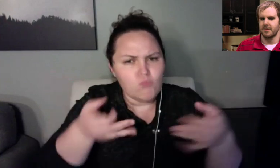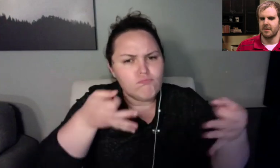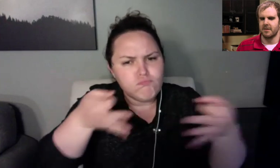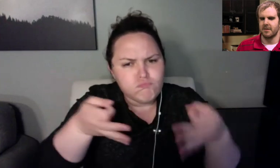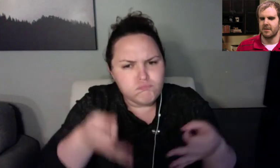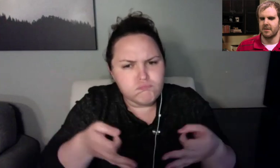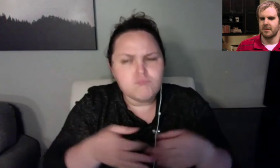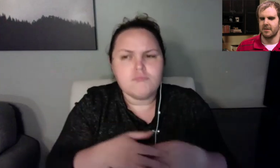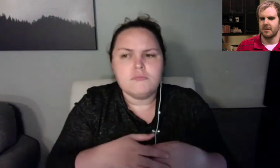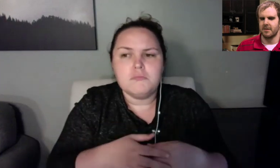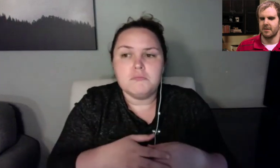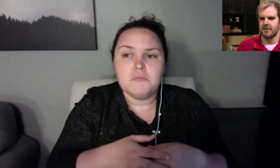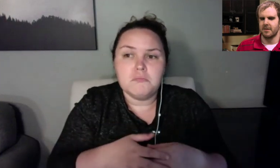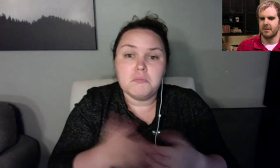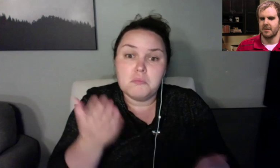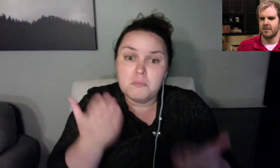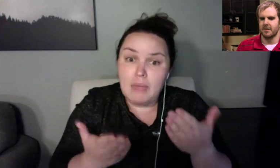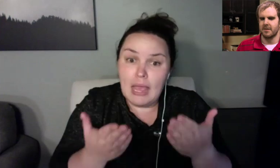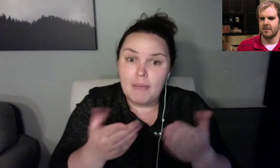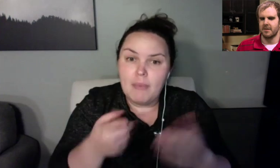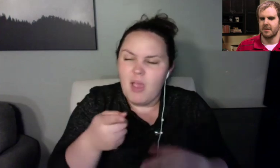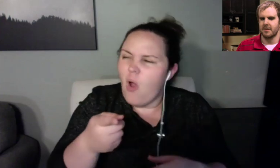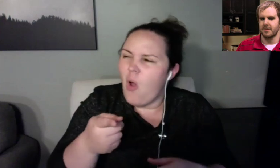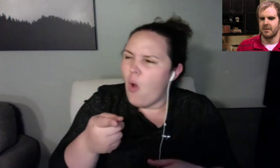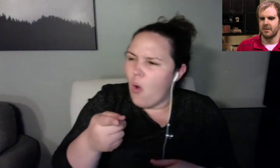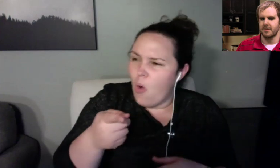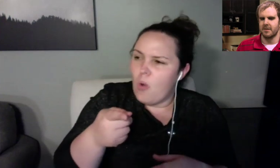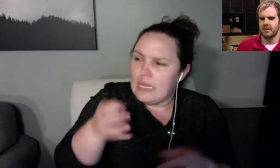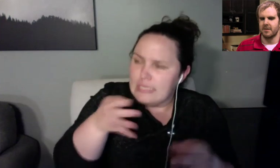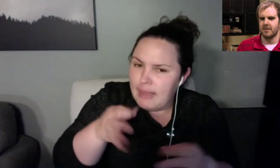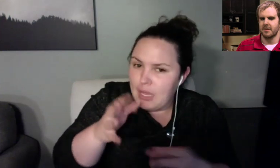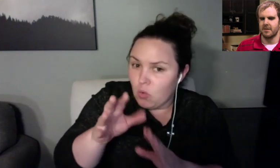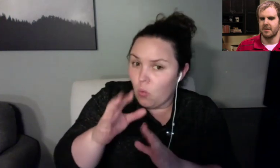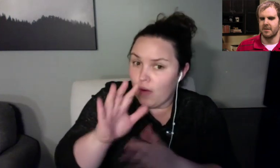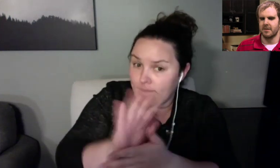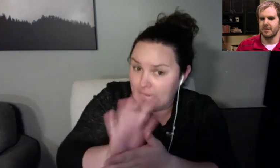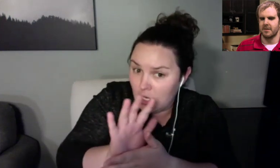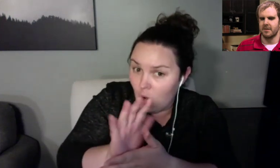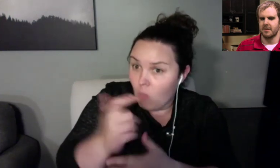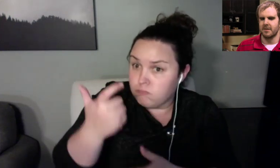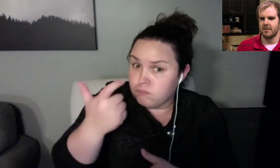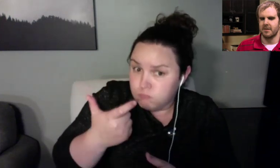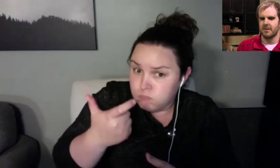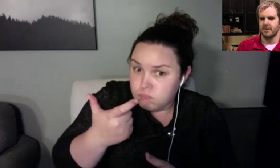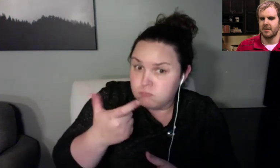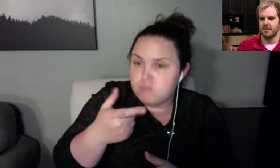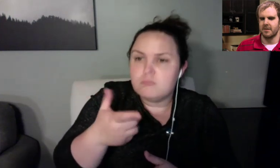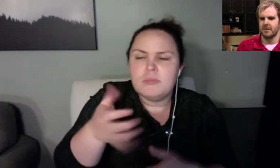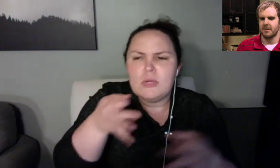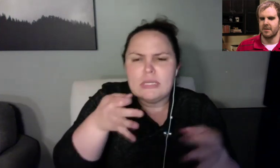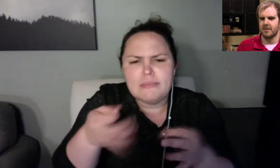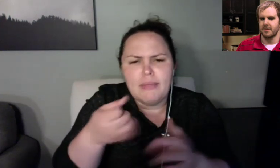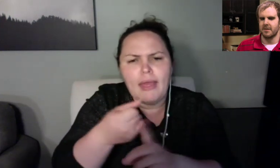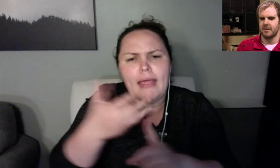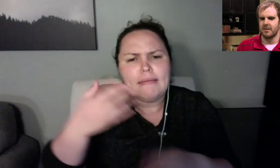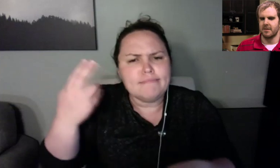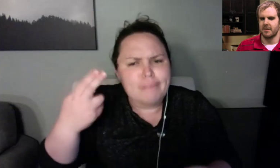If you want to say a few words about the video that you shot, maybe kind of was it easy or hard for you to do it?